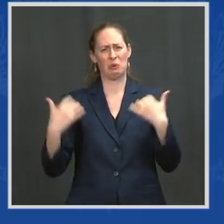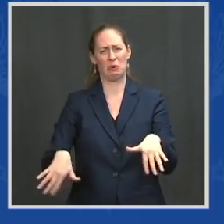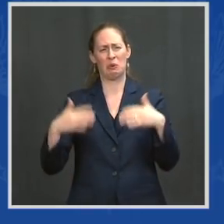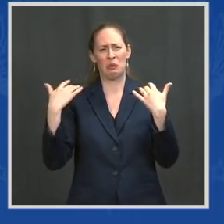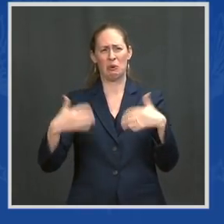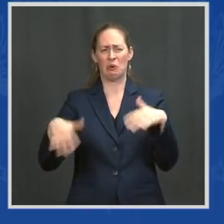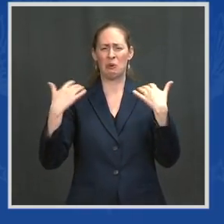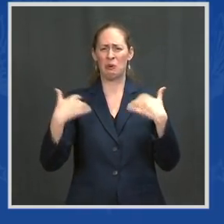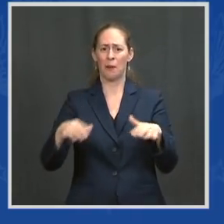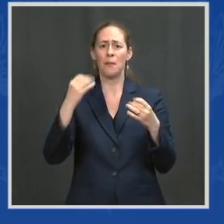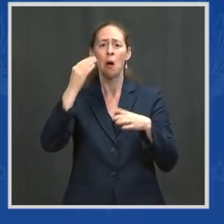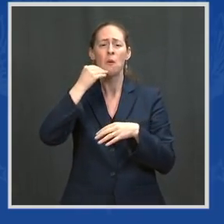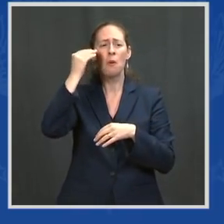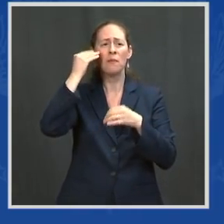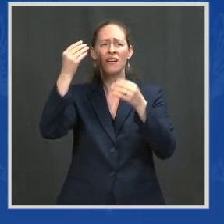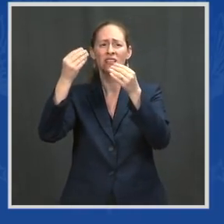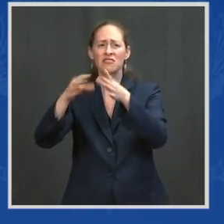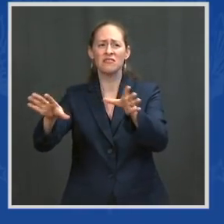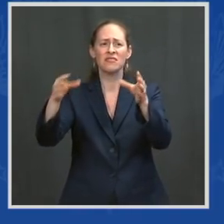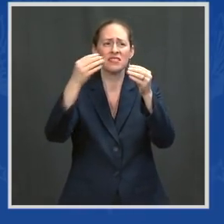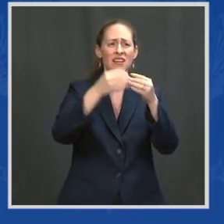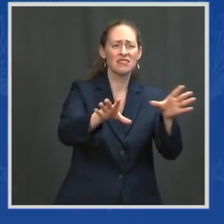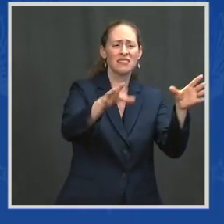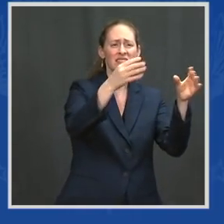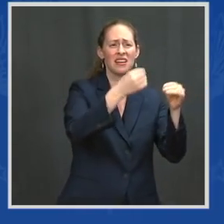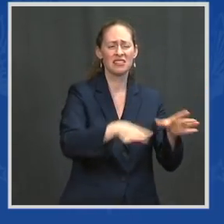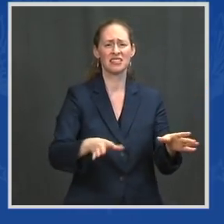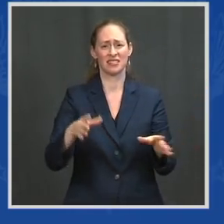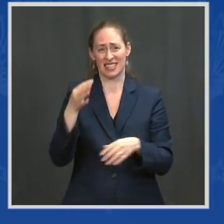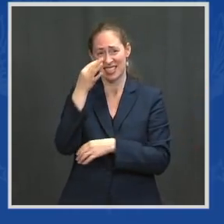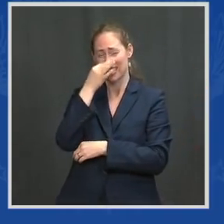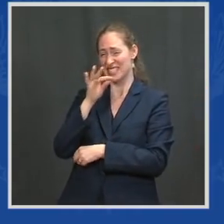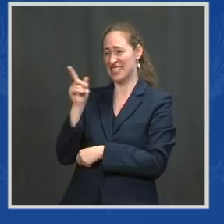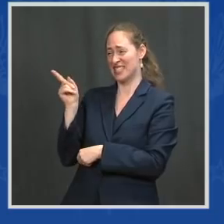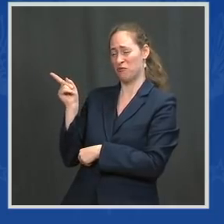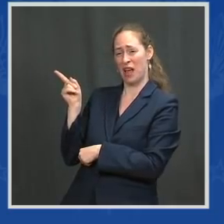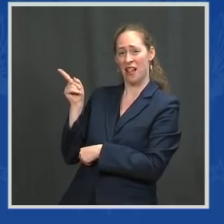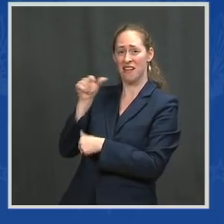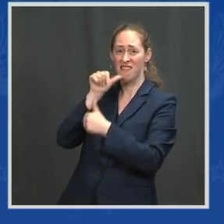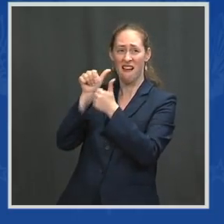and only eight miles distance on the coast of Cameron Parish another hurricane, Hurricane Laura,